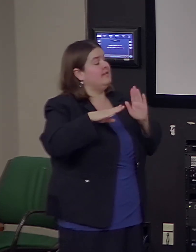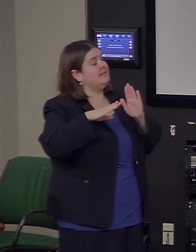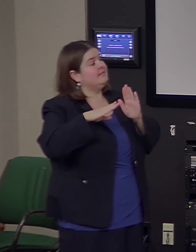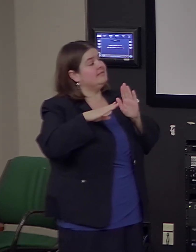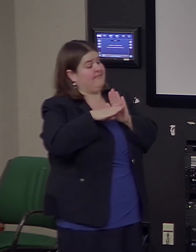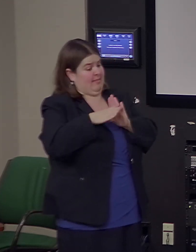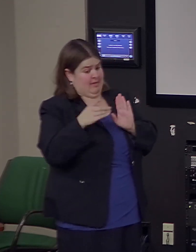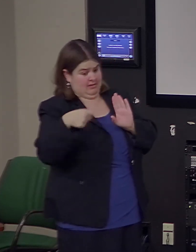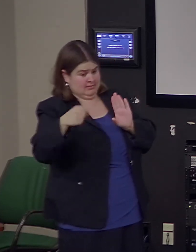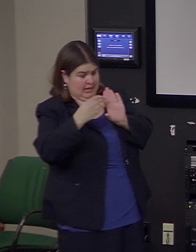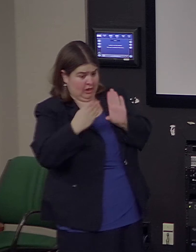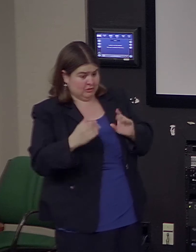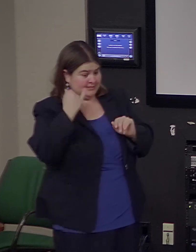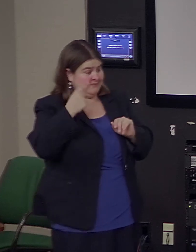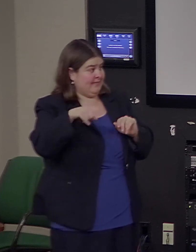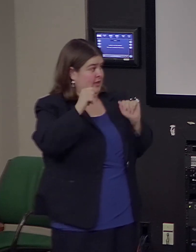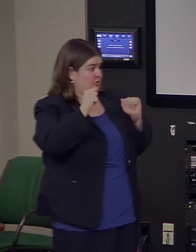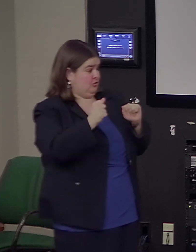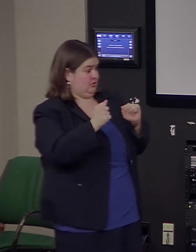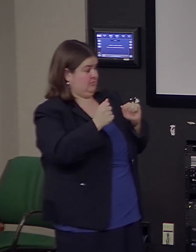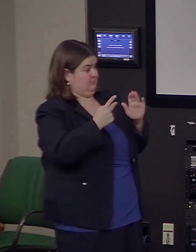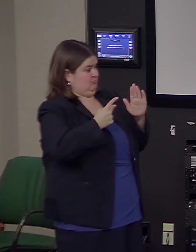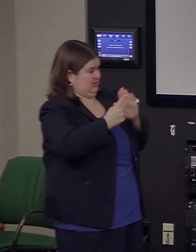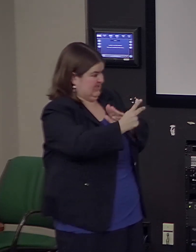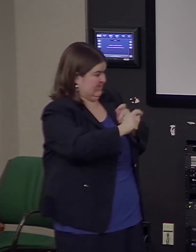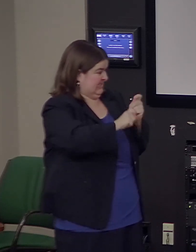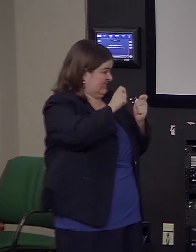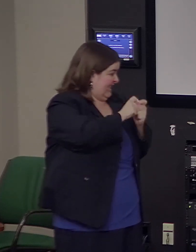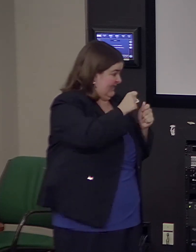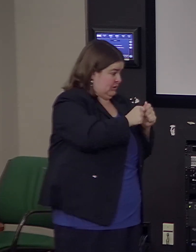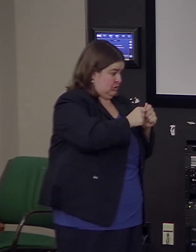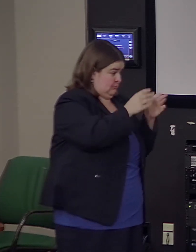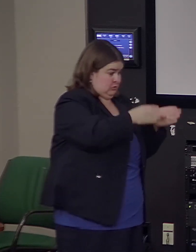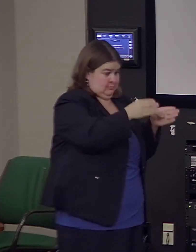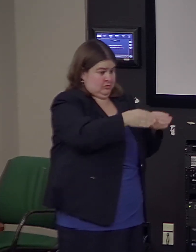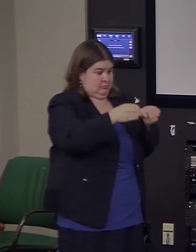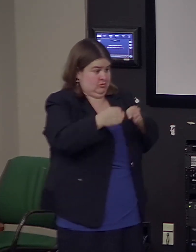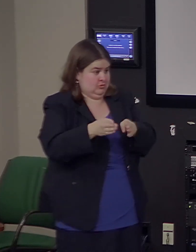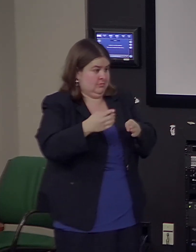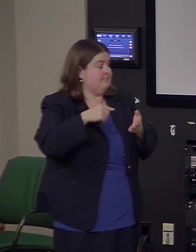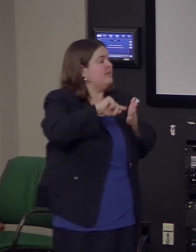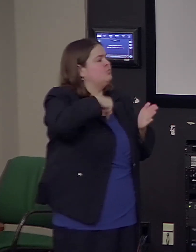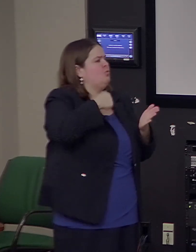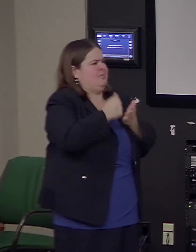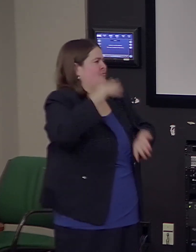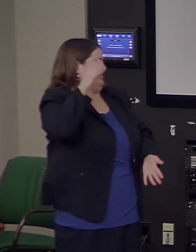were able to predict at the individual level we would all be extraordinarily wealthy.